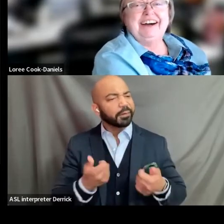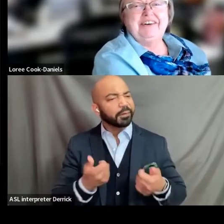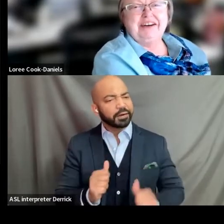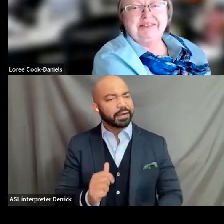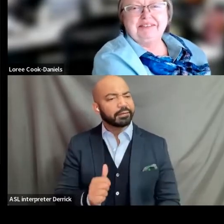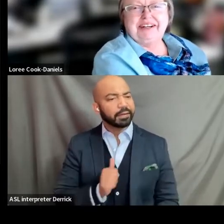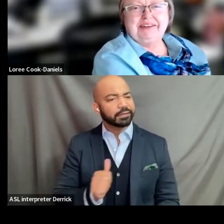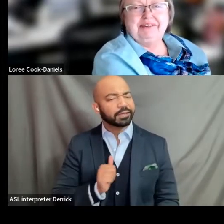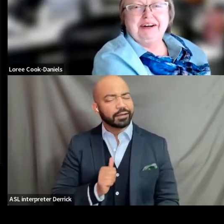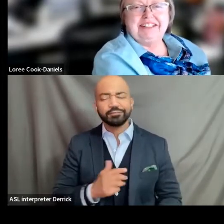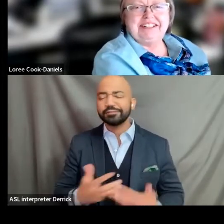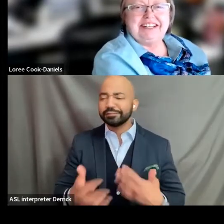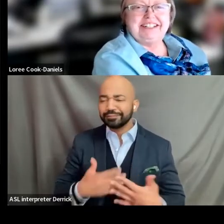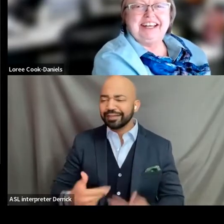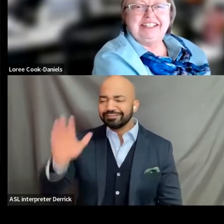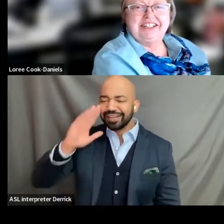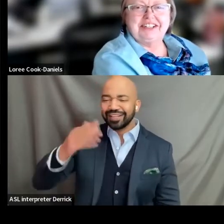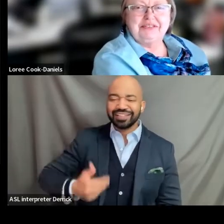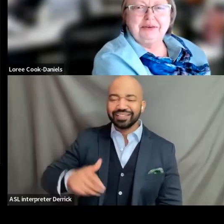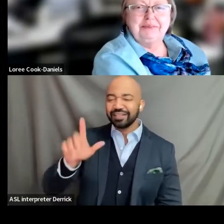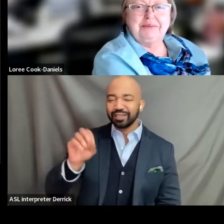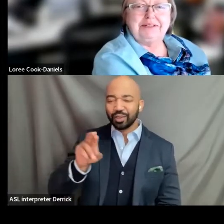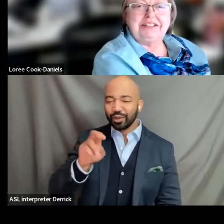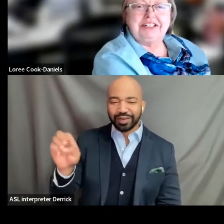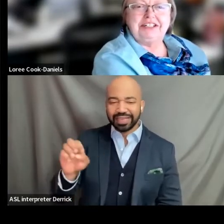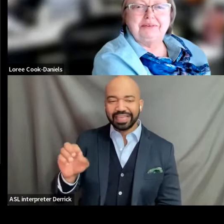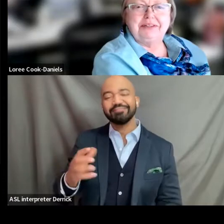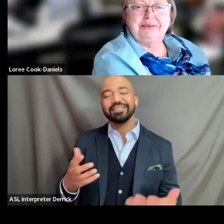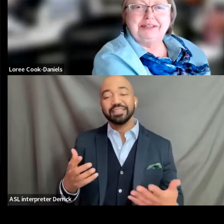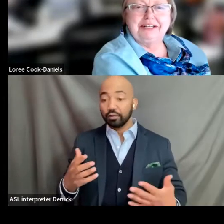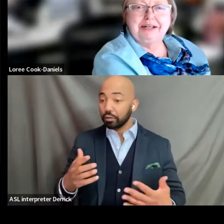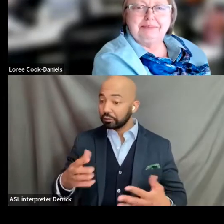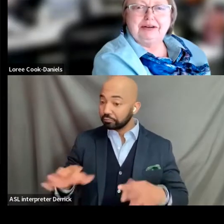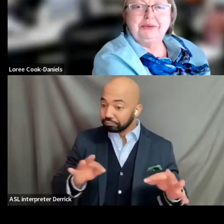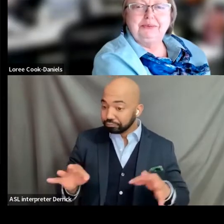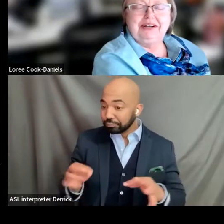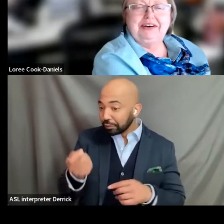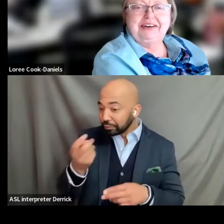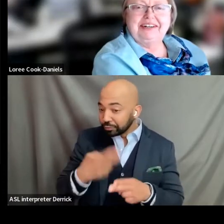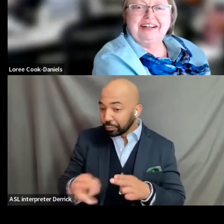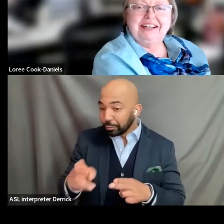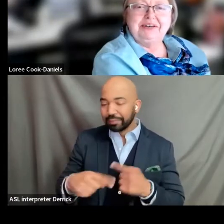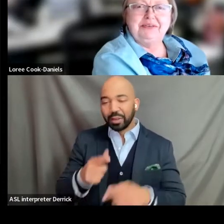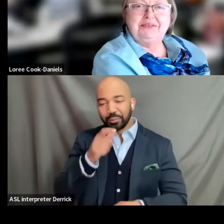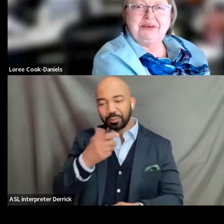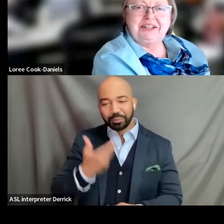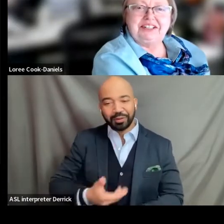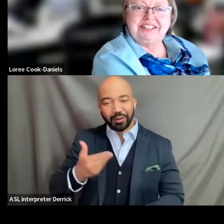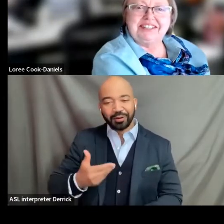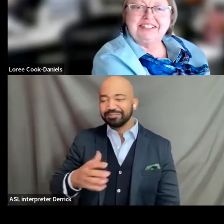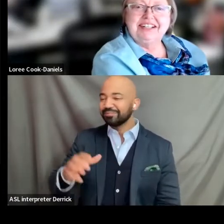Hello, I'm Loree. We wanted to take just a few moments to share with you a little about who we are and who FORGE is.